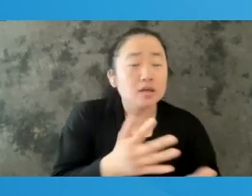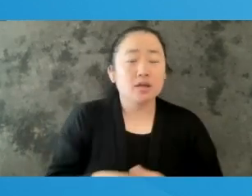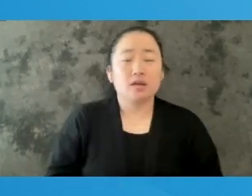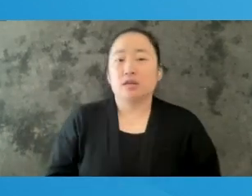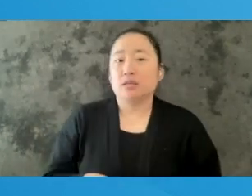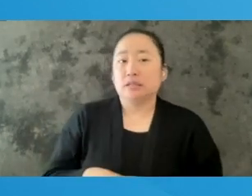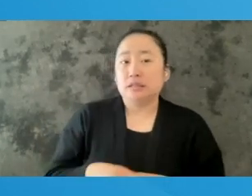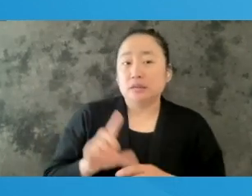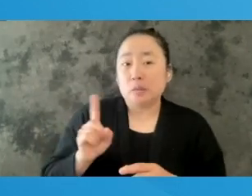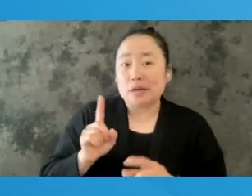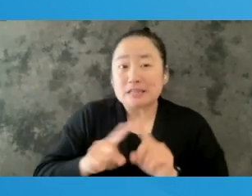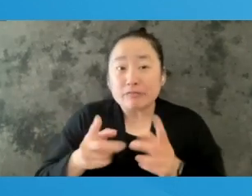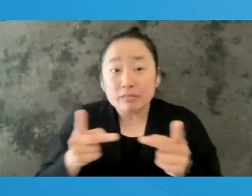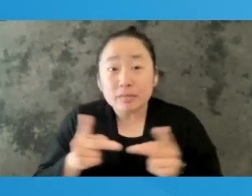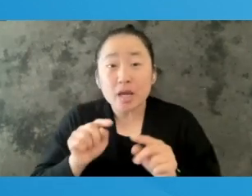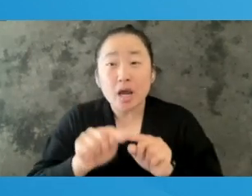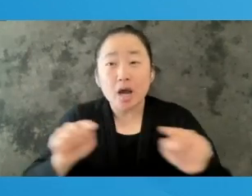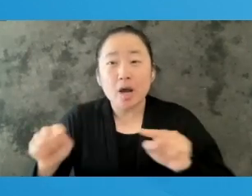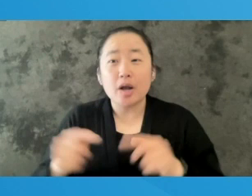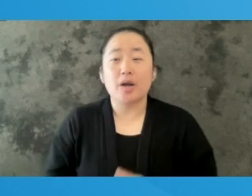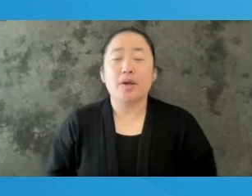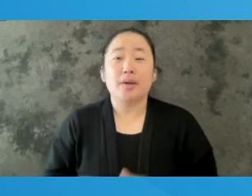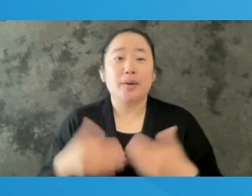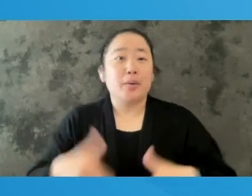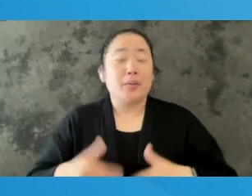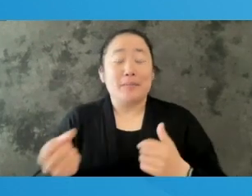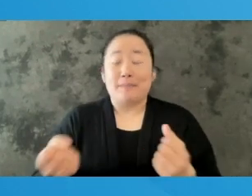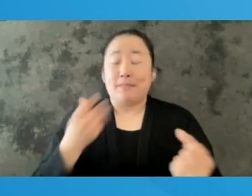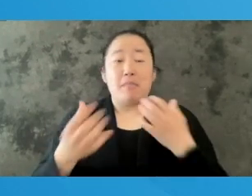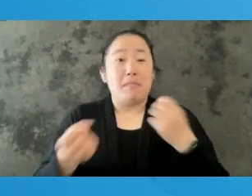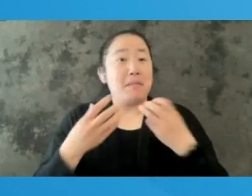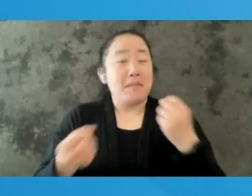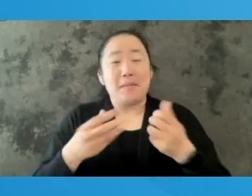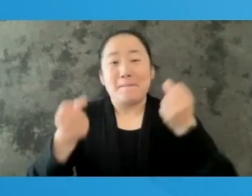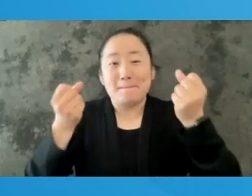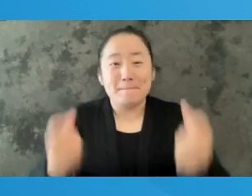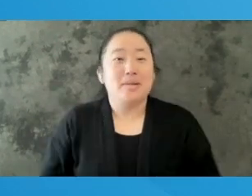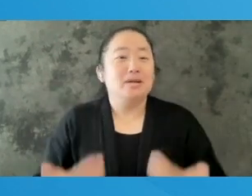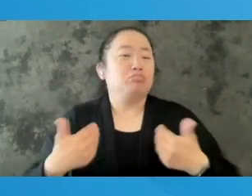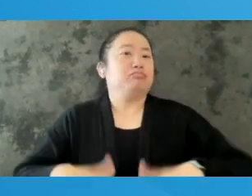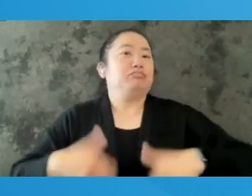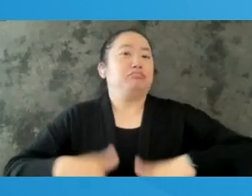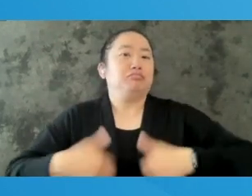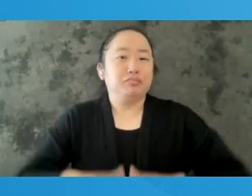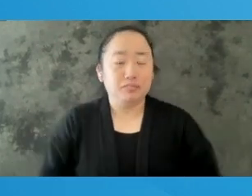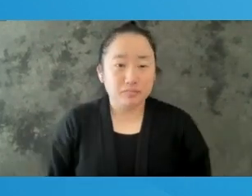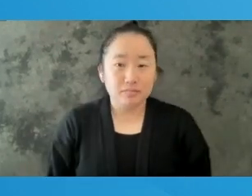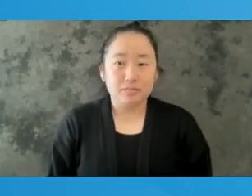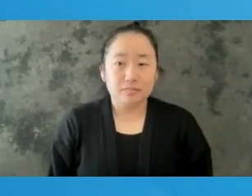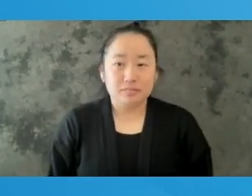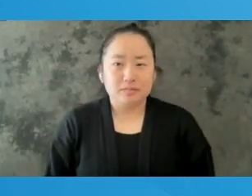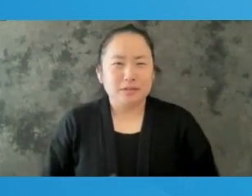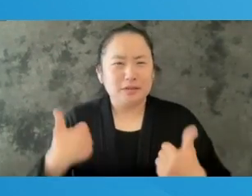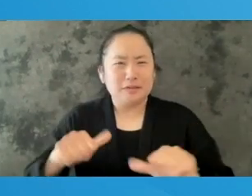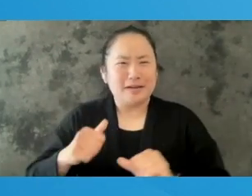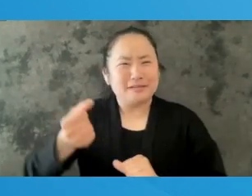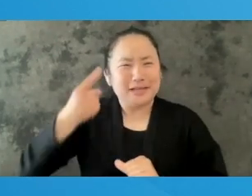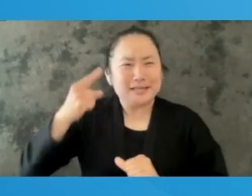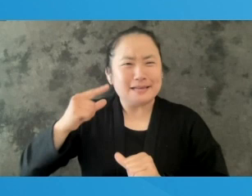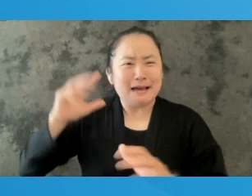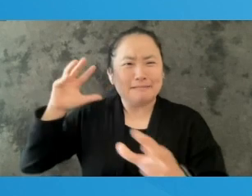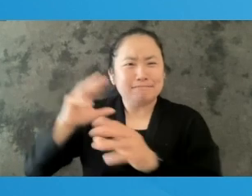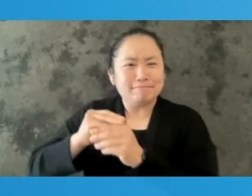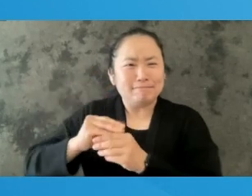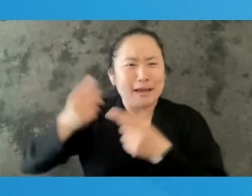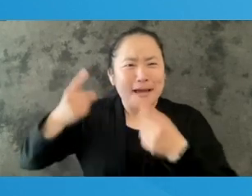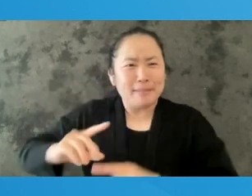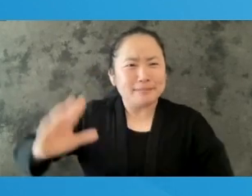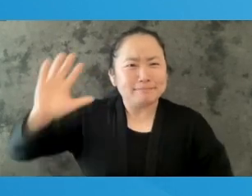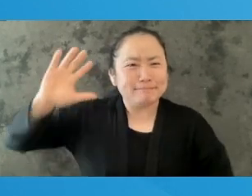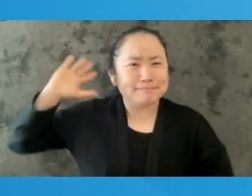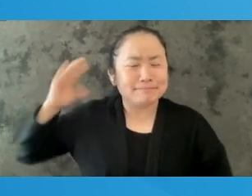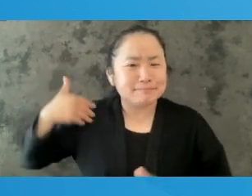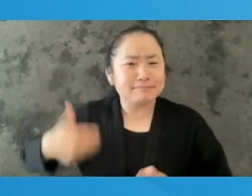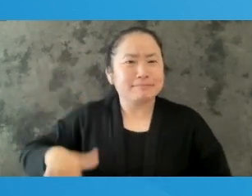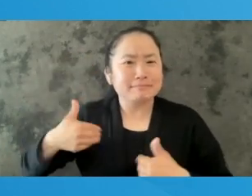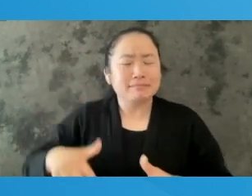Oh, it's coming in there's lots... yeah, making sense of the past you through the various